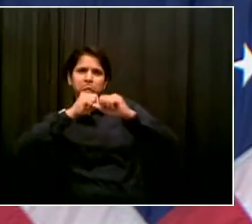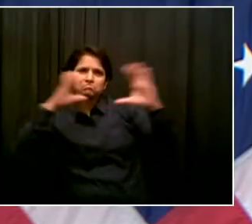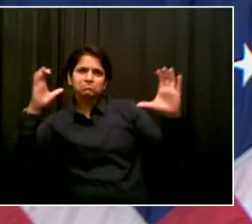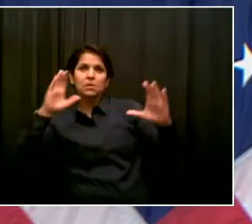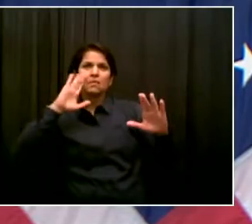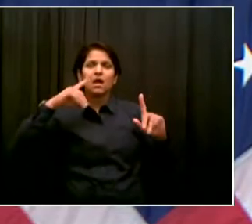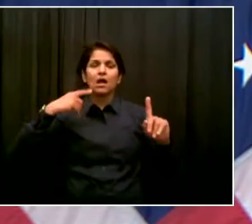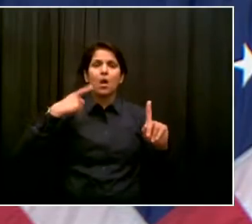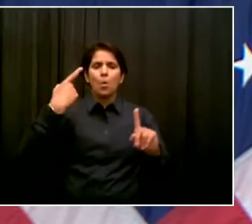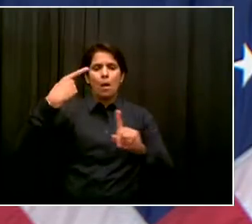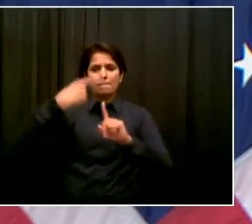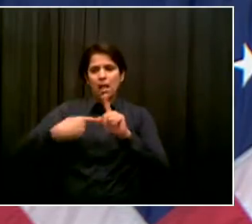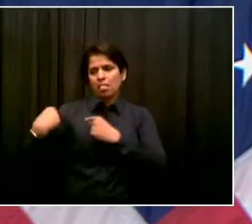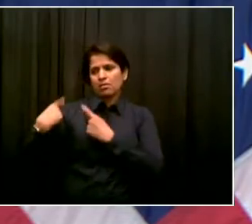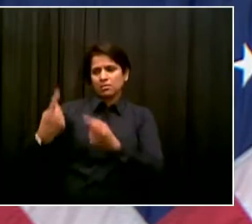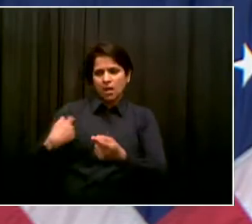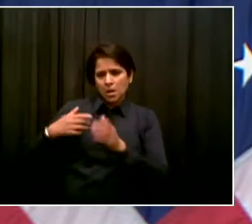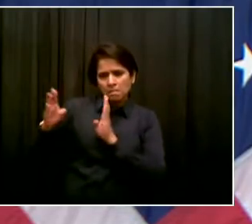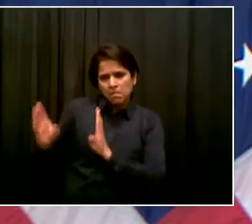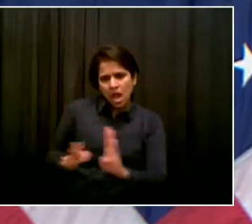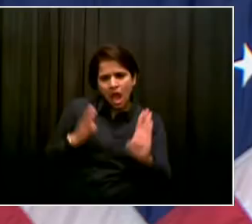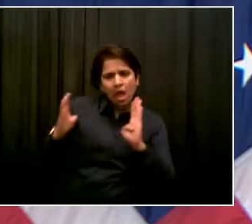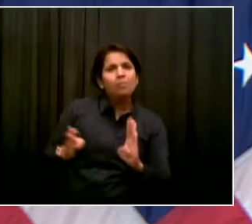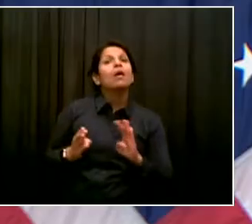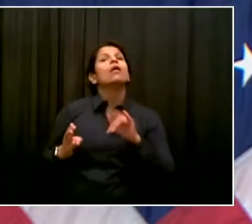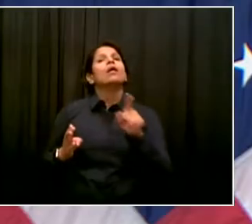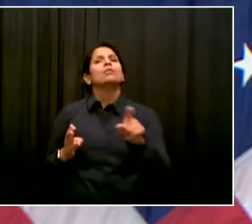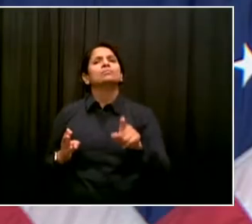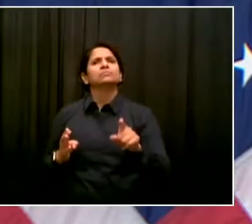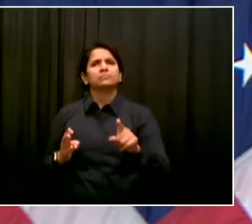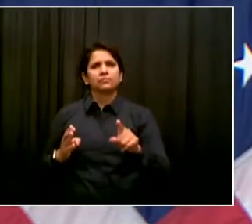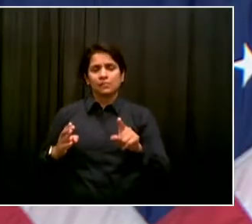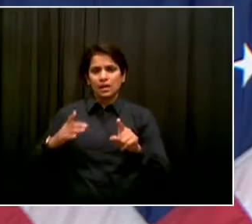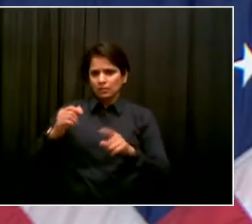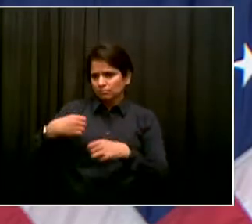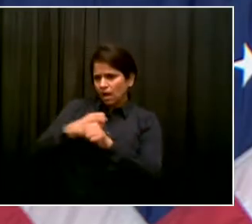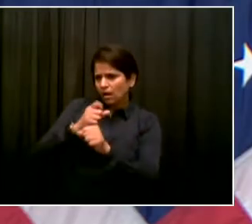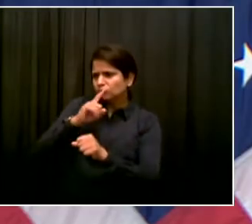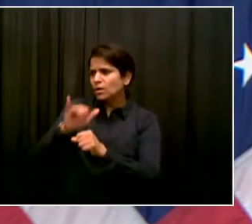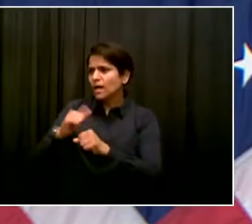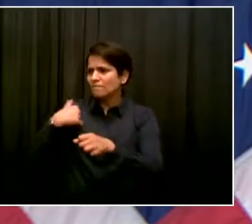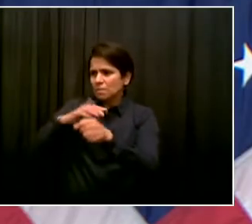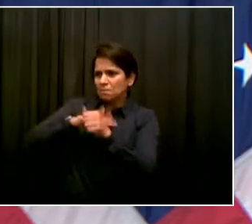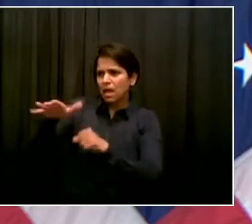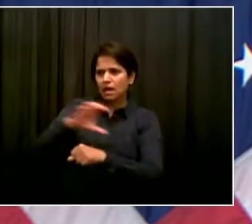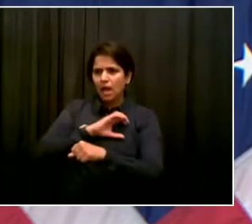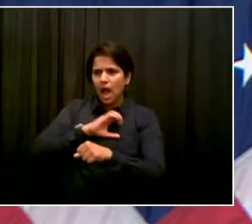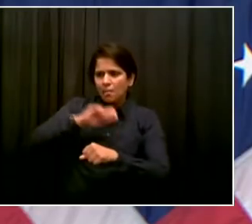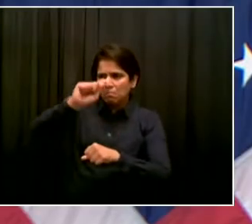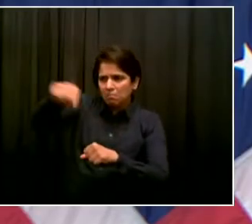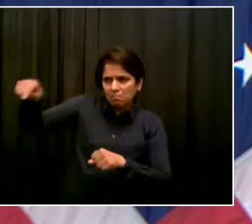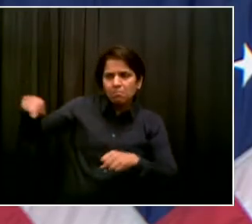FOR ABOUT -- FOR ABOUT A MONTH NOW. ALL HANDS ON DECK.